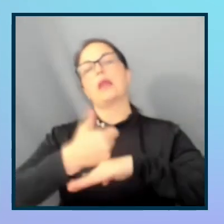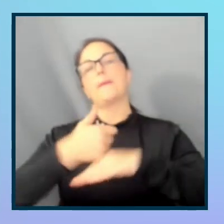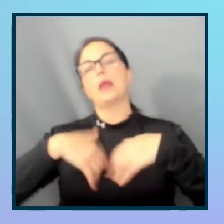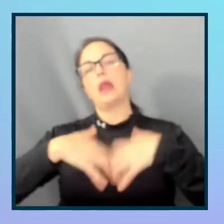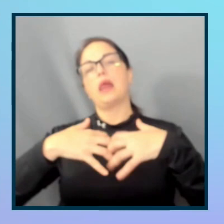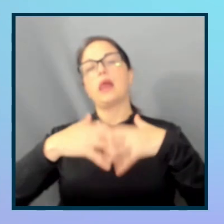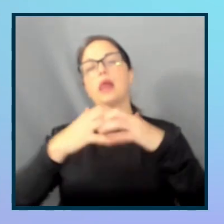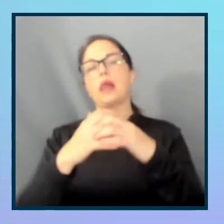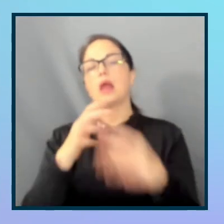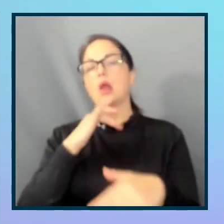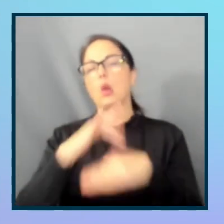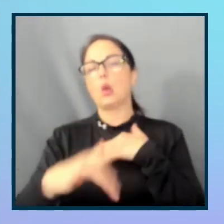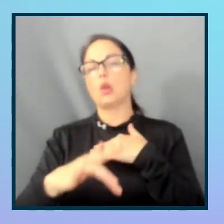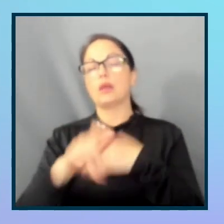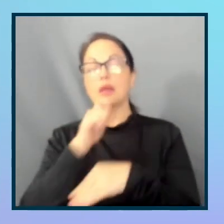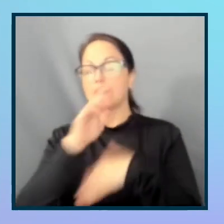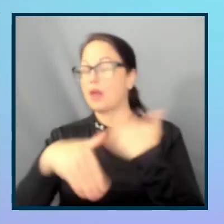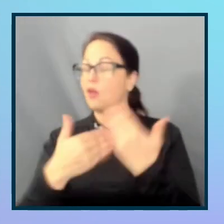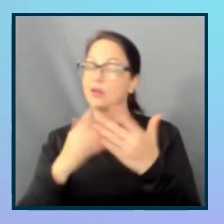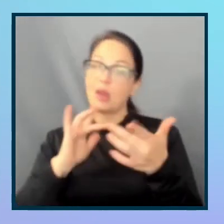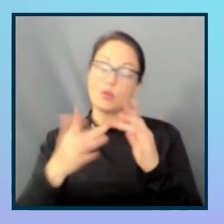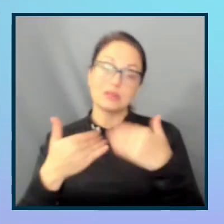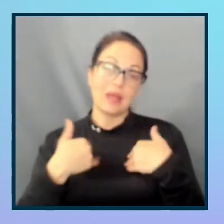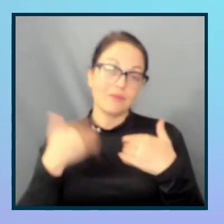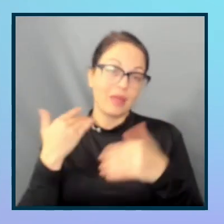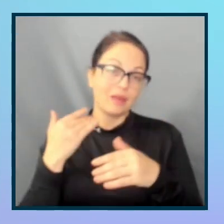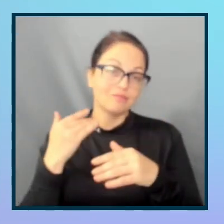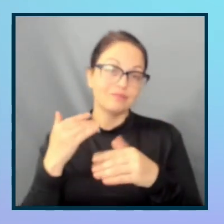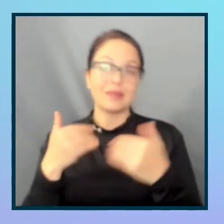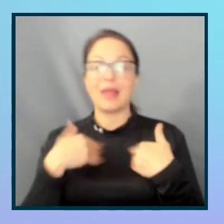and not all networks have that. November's got her hand up.